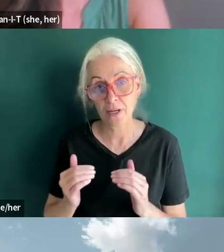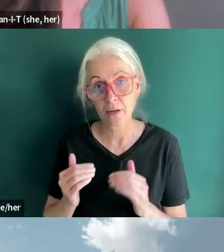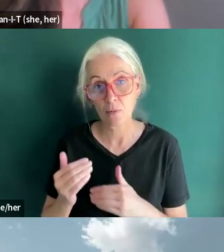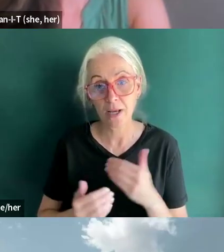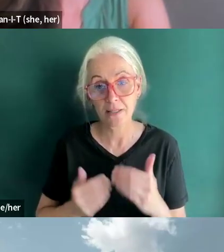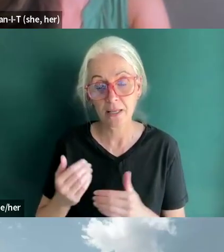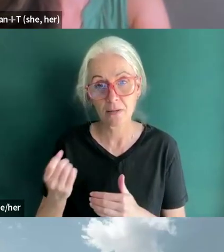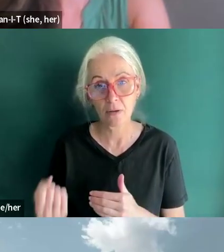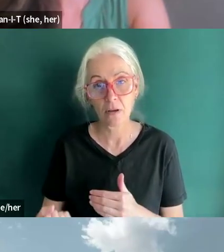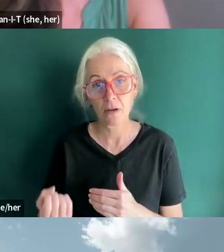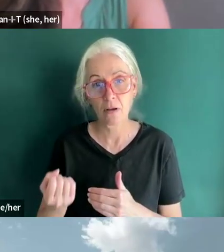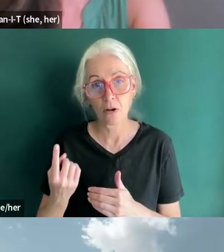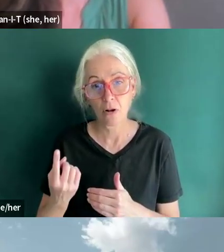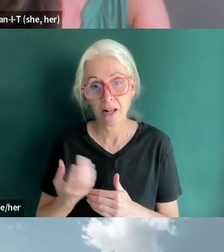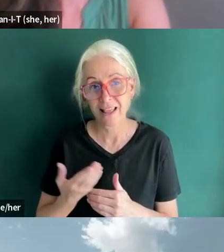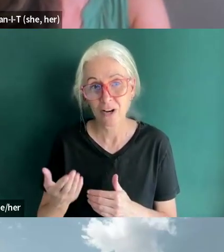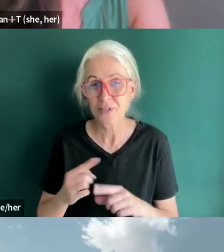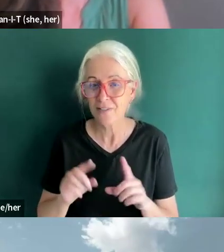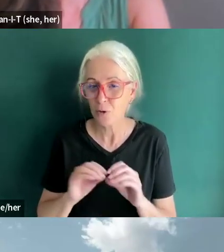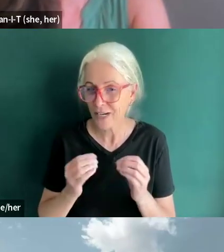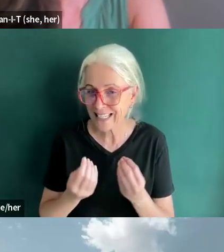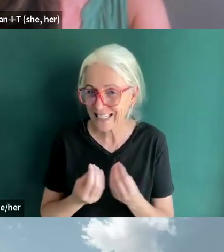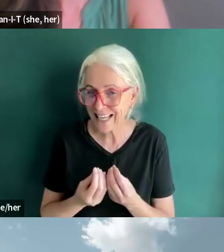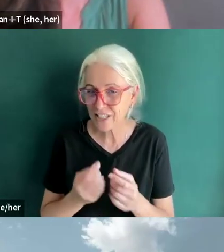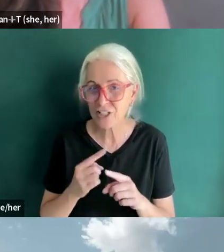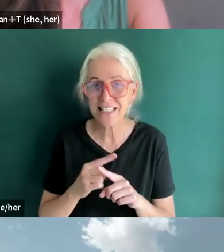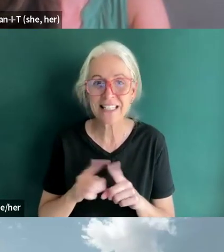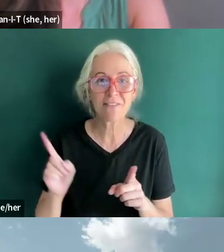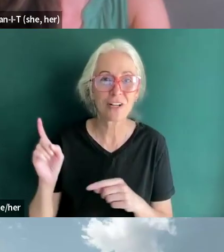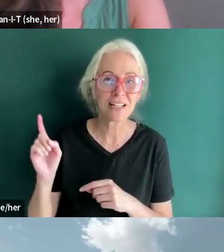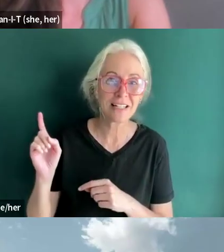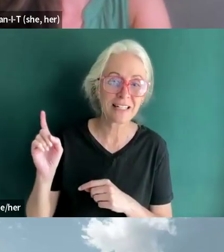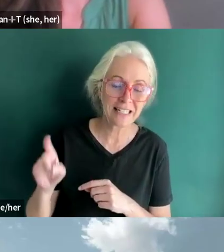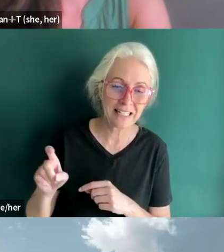understood that there were different organizations had different needs and different capacity,